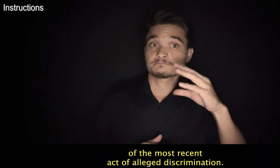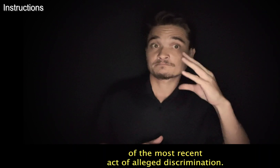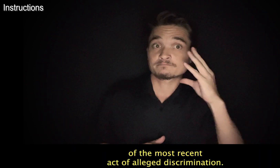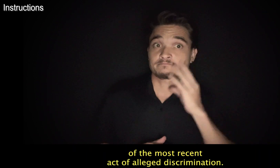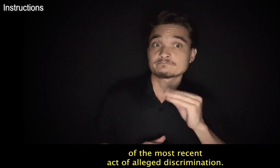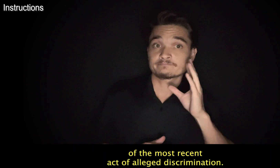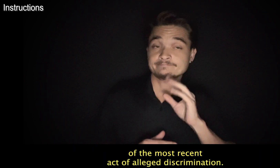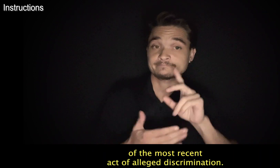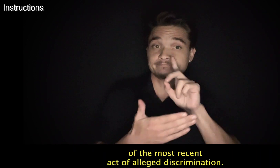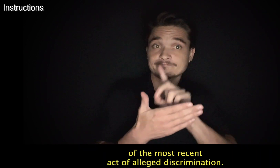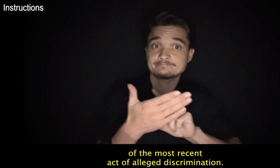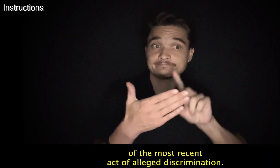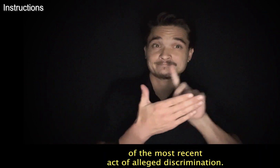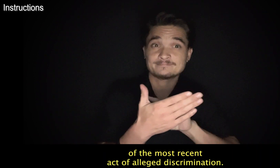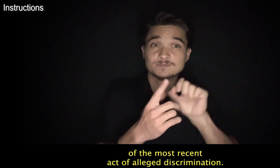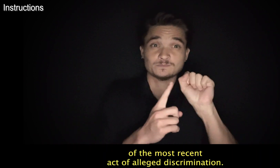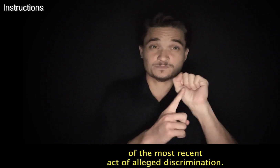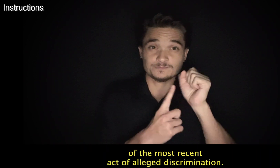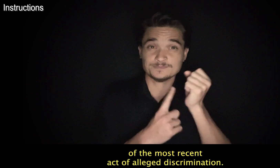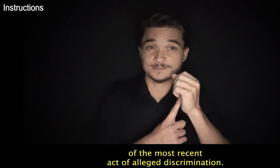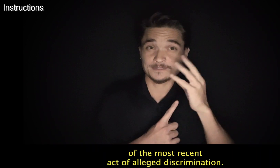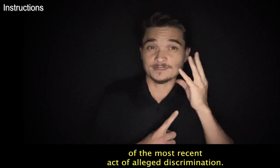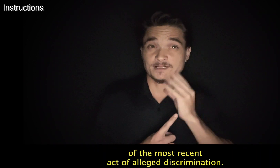of the most recent act of alleged discrimination.